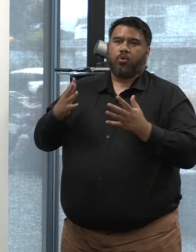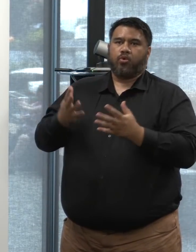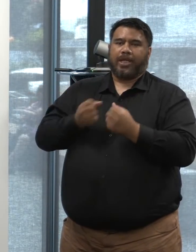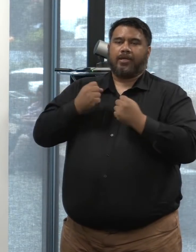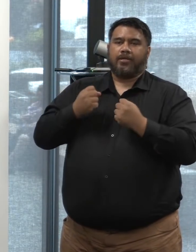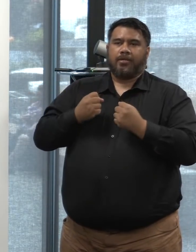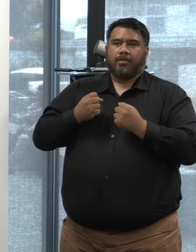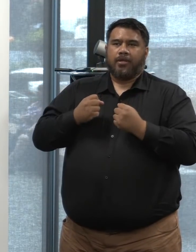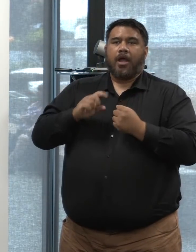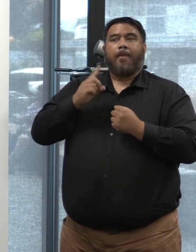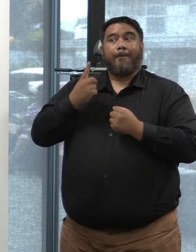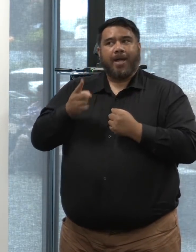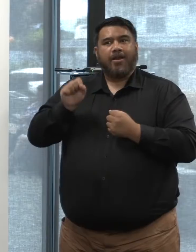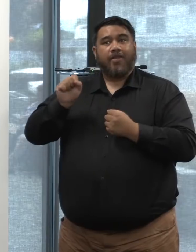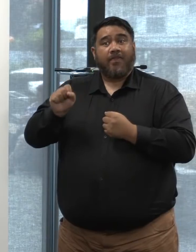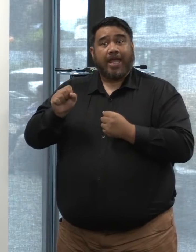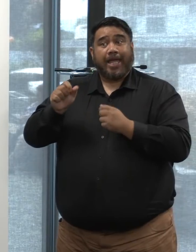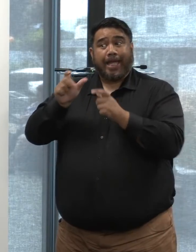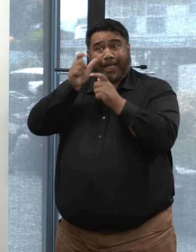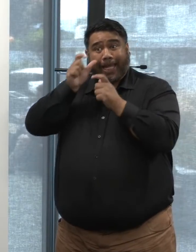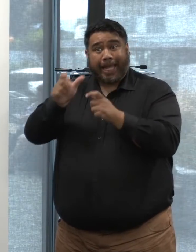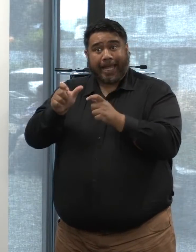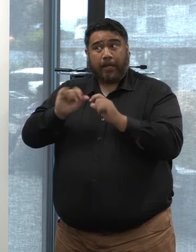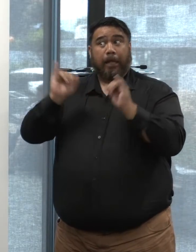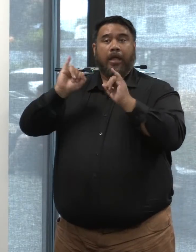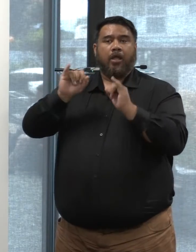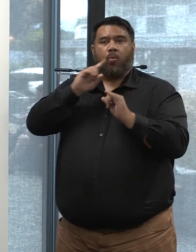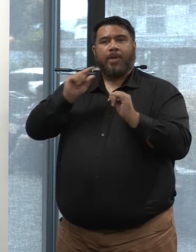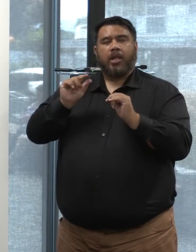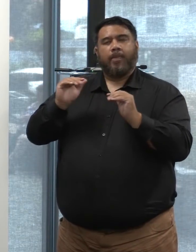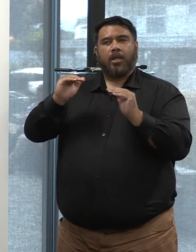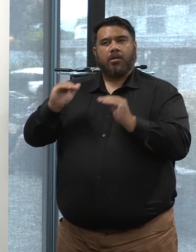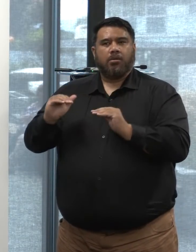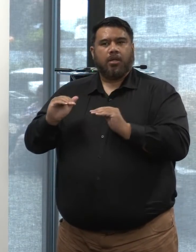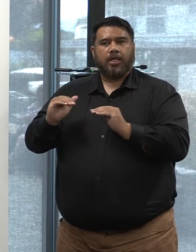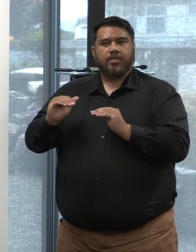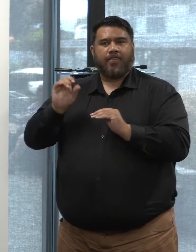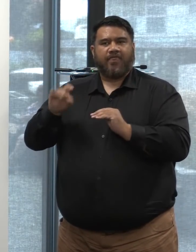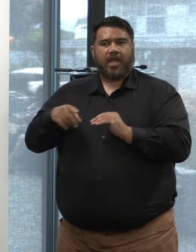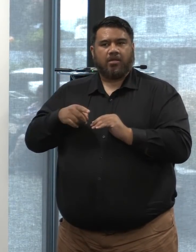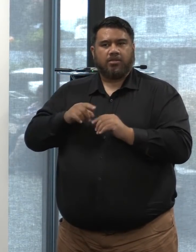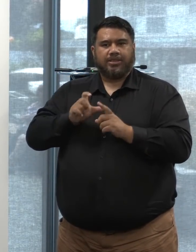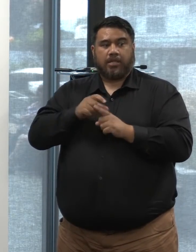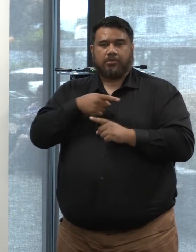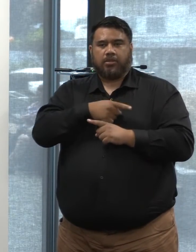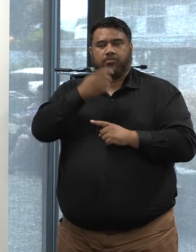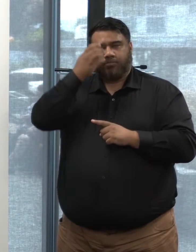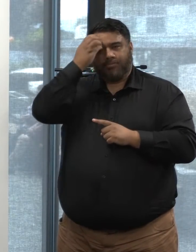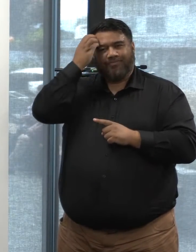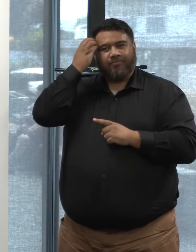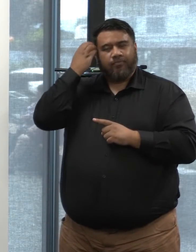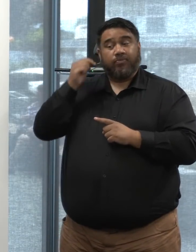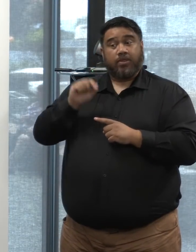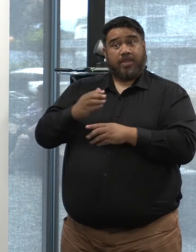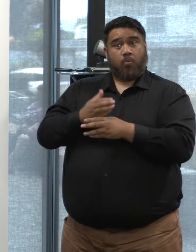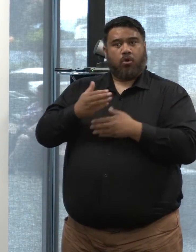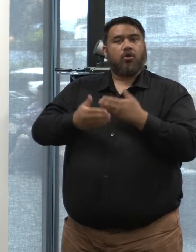We have had to make sure we stood of a system that worked for Delta. We need to make sure it can expand, deal with a large number of cases, but where the